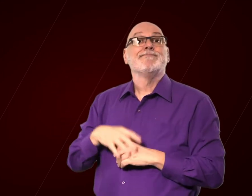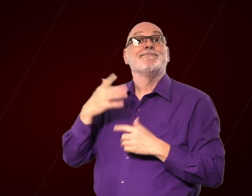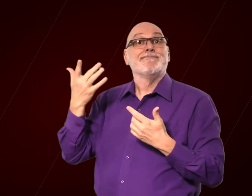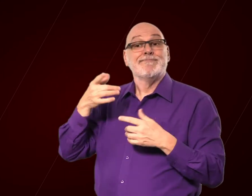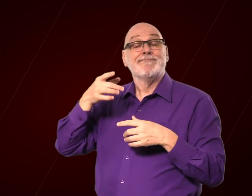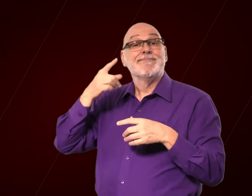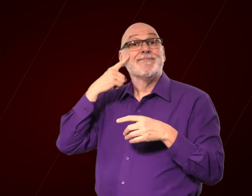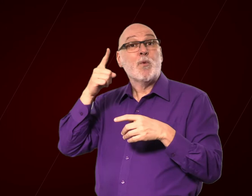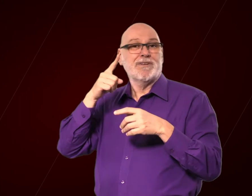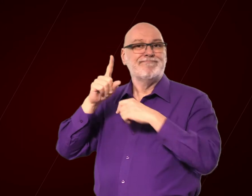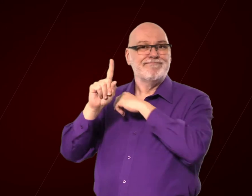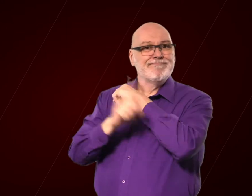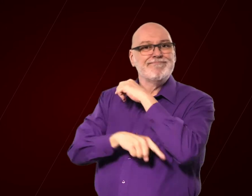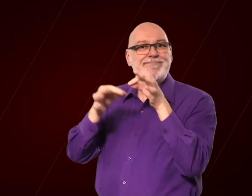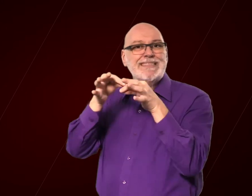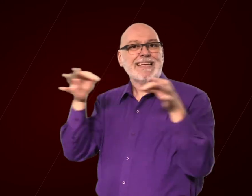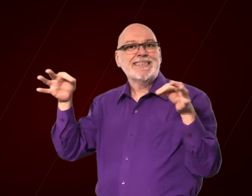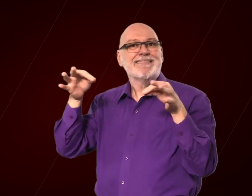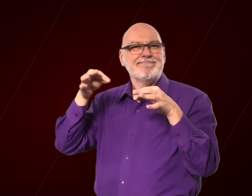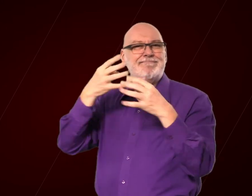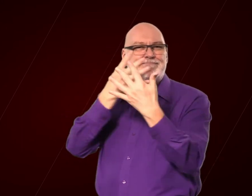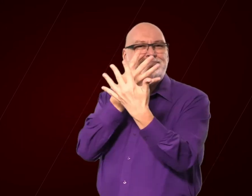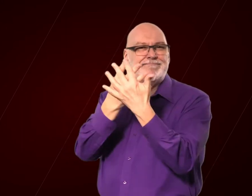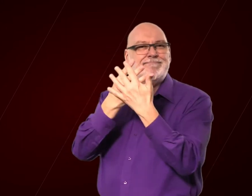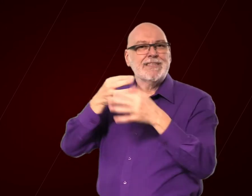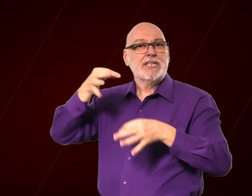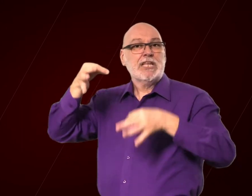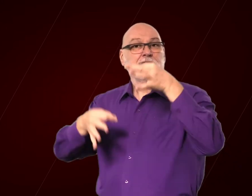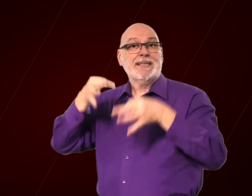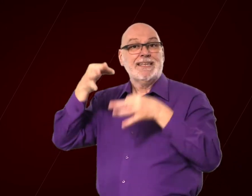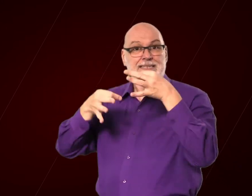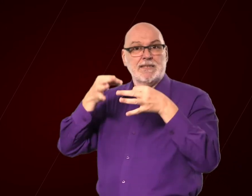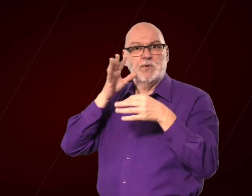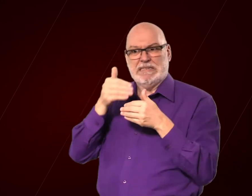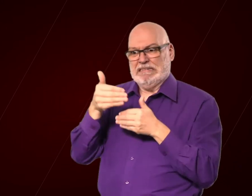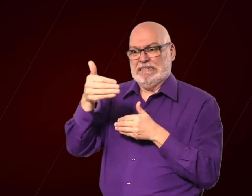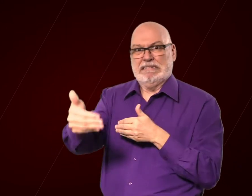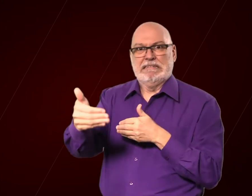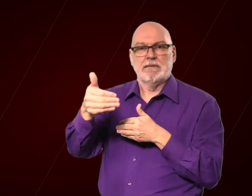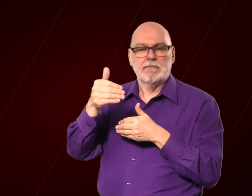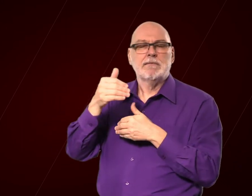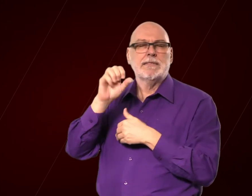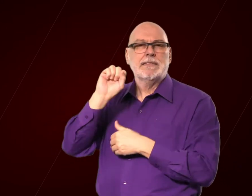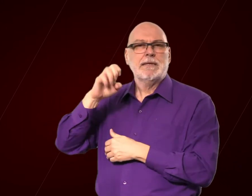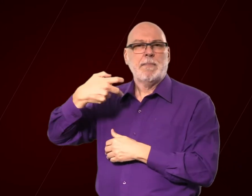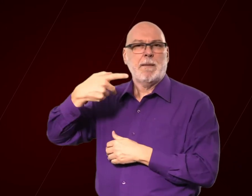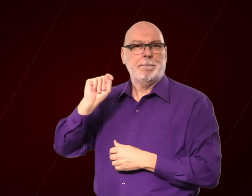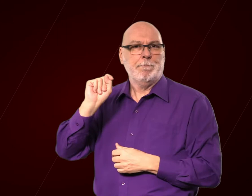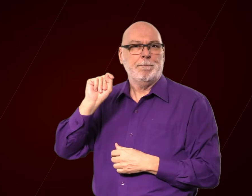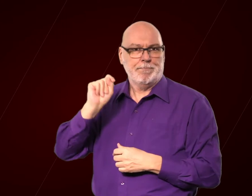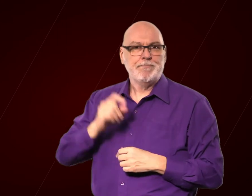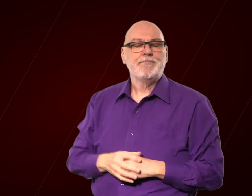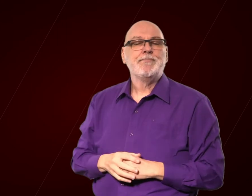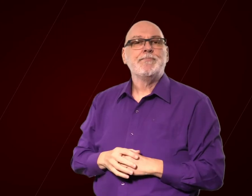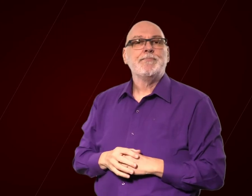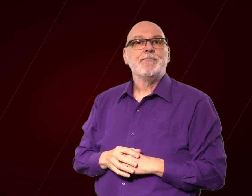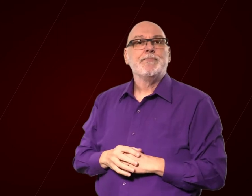A sentencing hearing is scheduled for September.